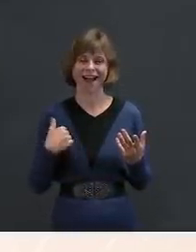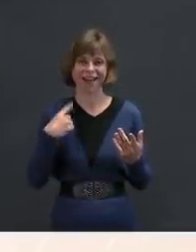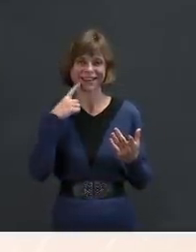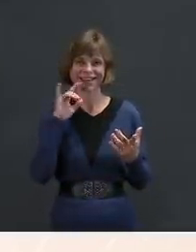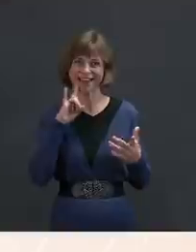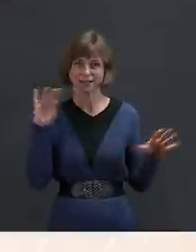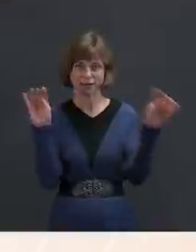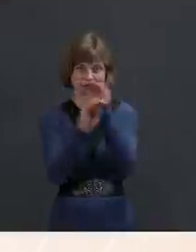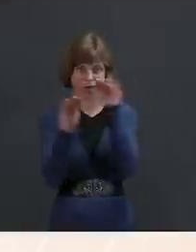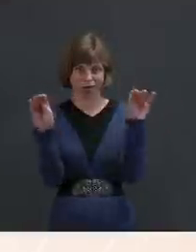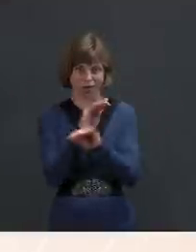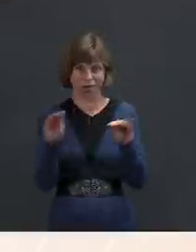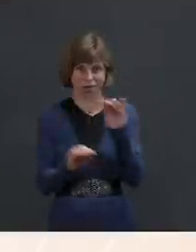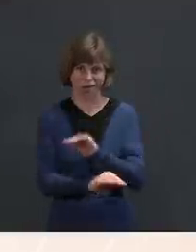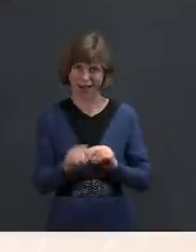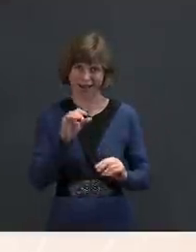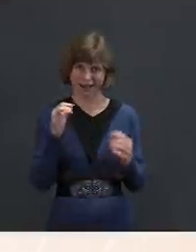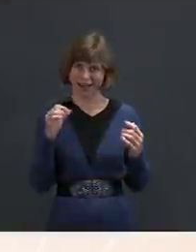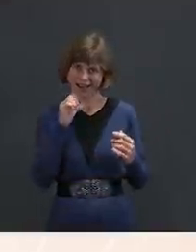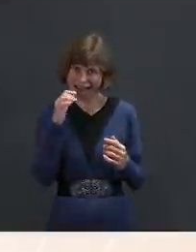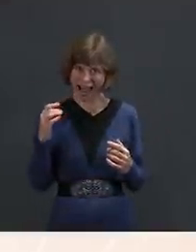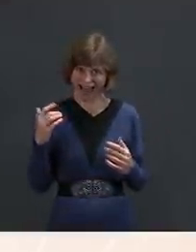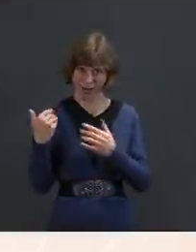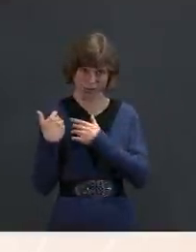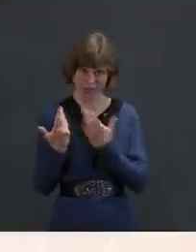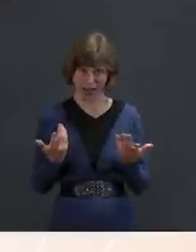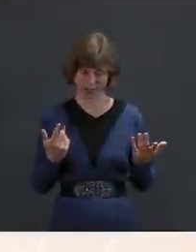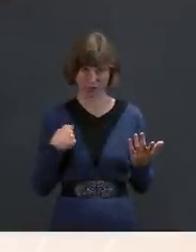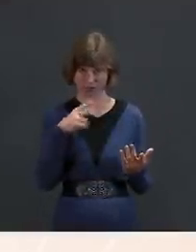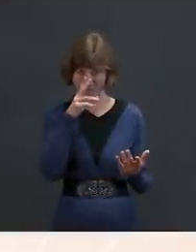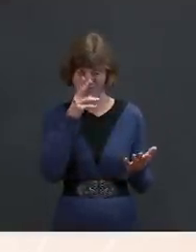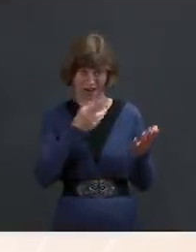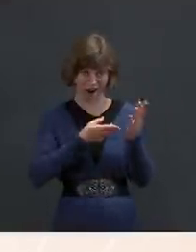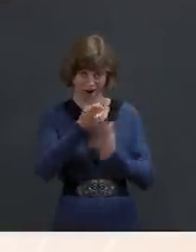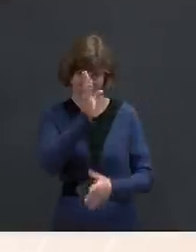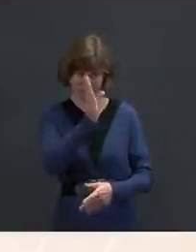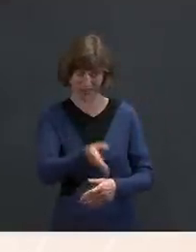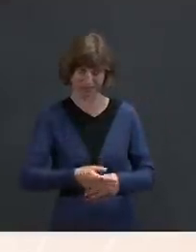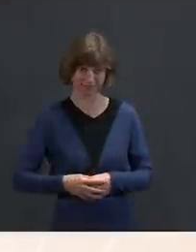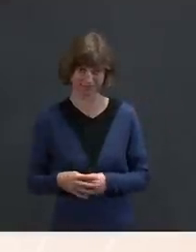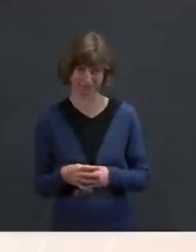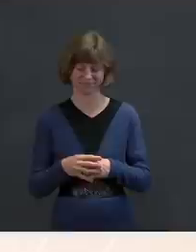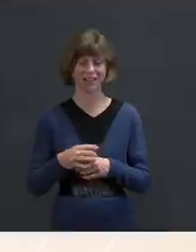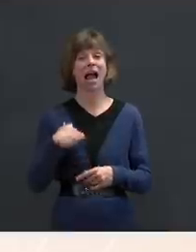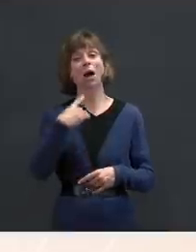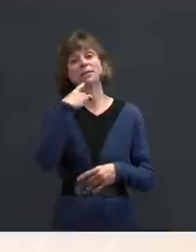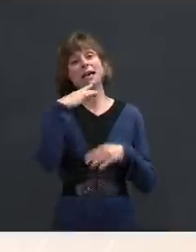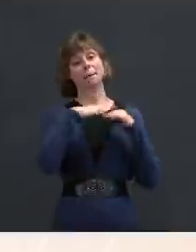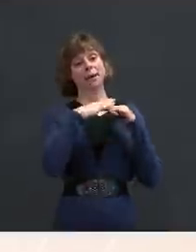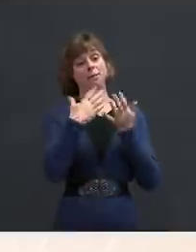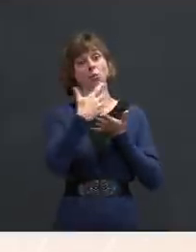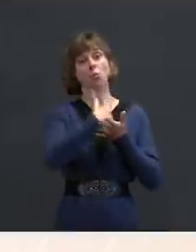kind of, irresponsibly, if I'm just being totally honest. I would say, on the minimum wage, the President included a raise of the minimum wage